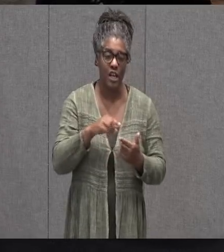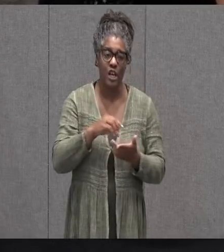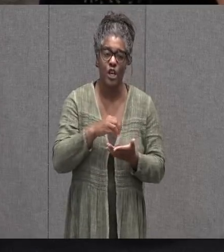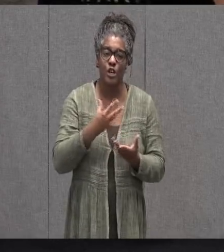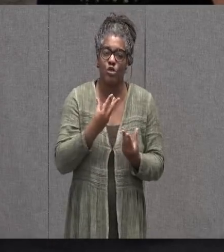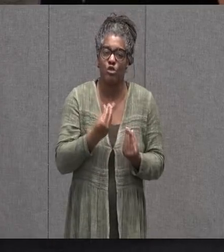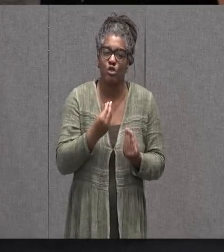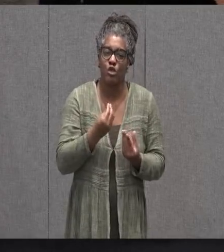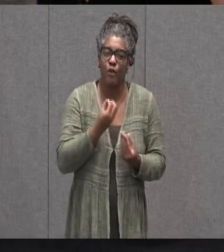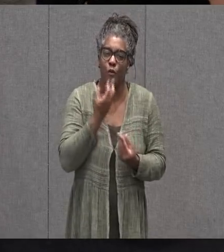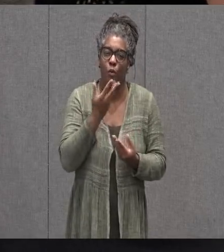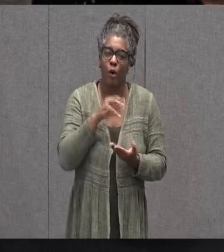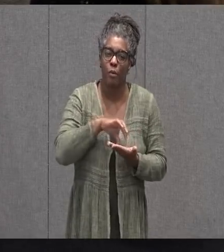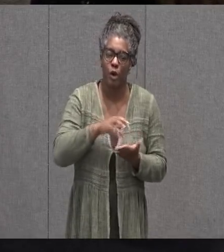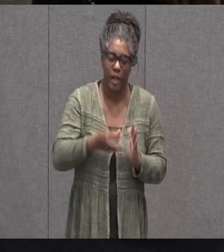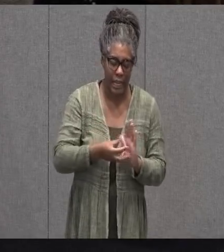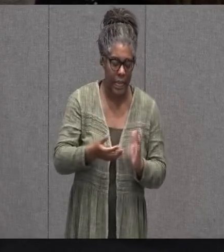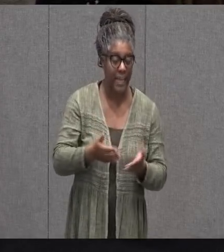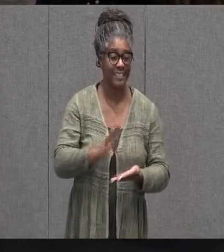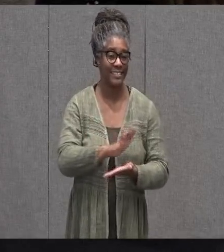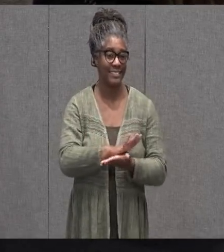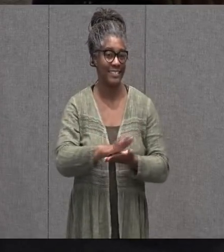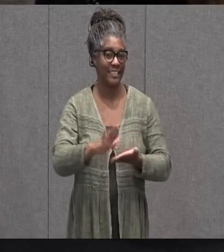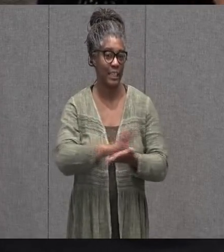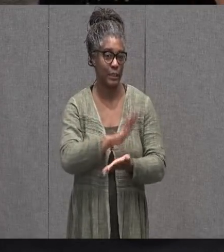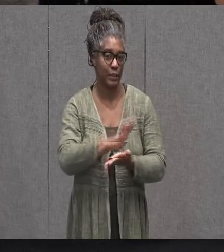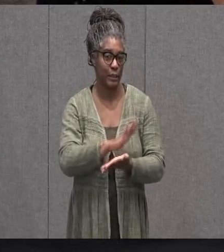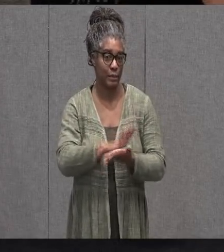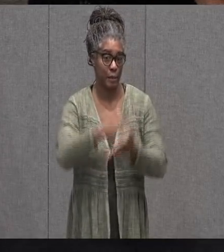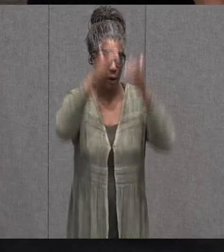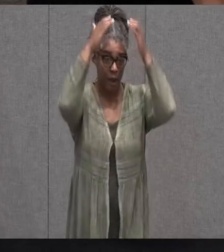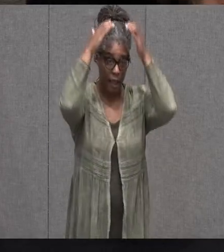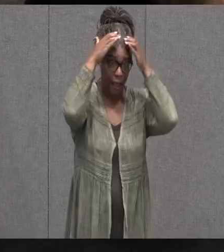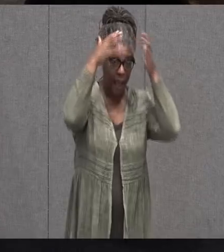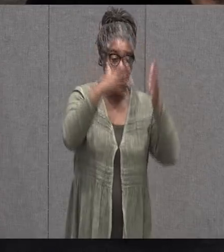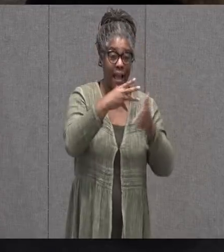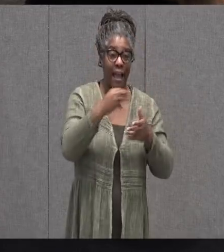a fine paper hat, and a big meaty bone,